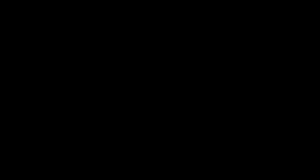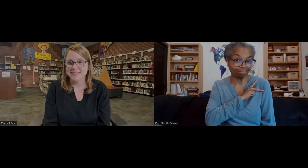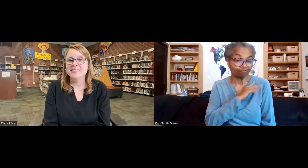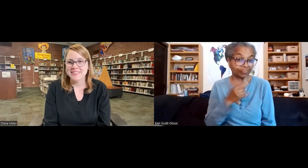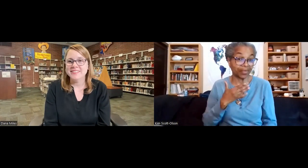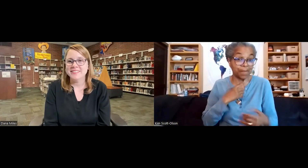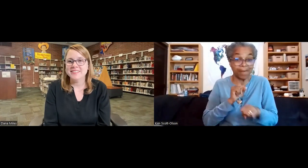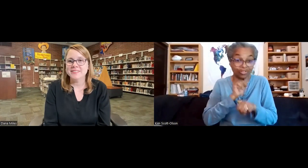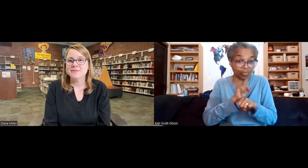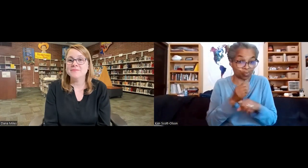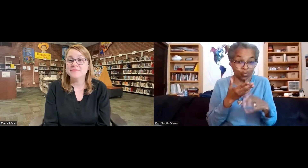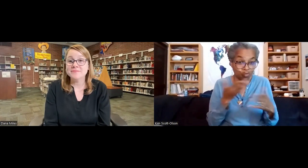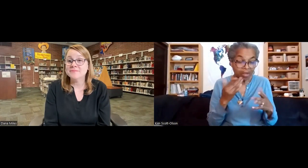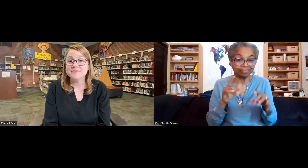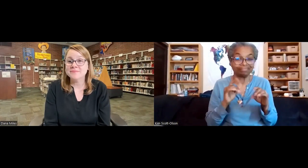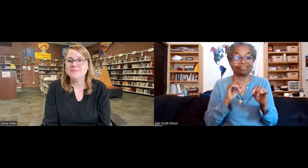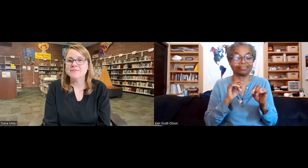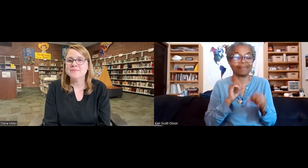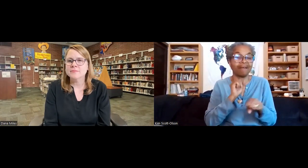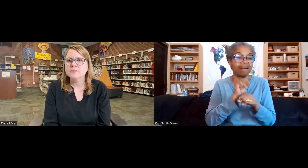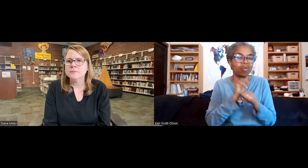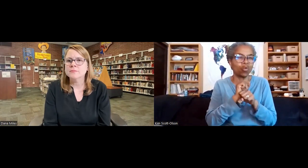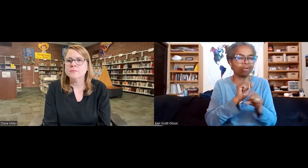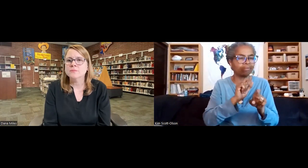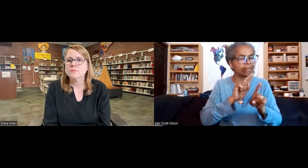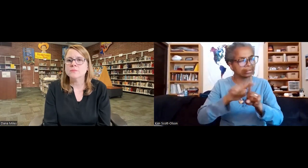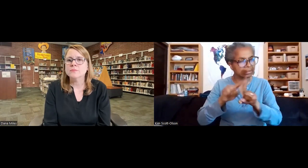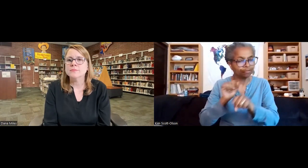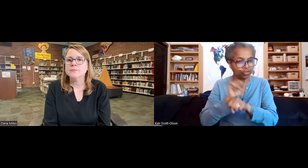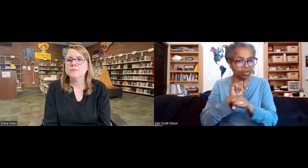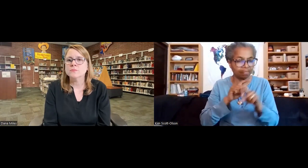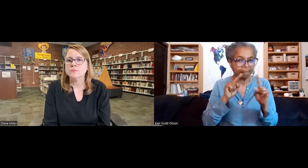And I've worked in a variety of different jobs.